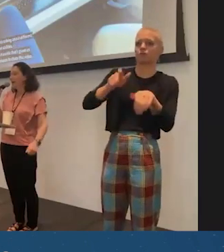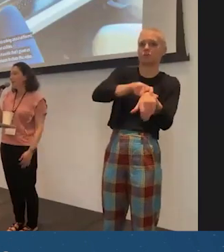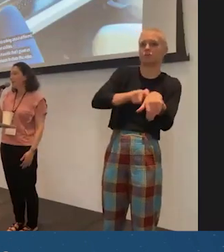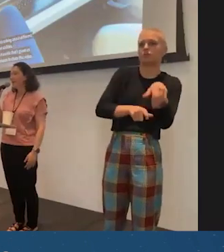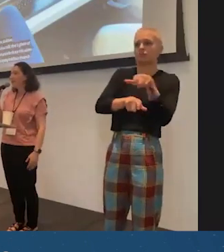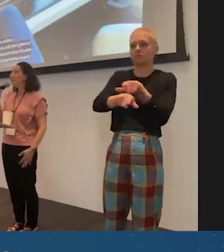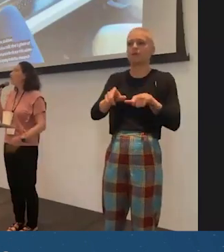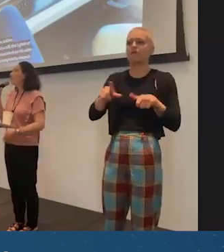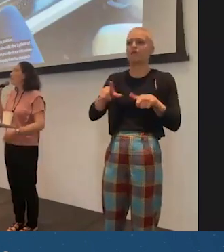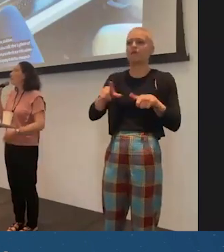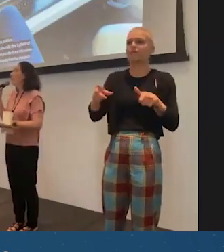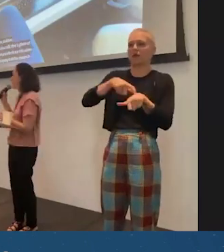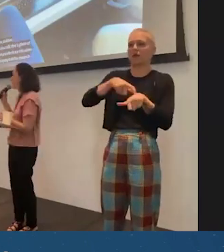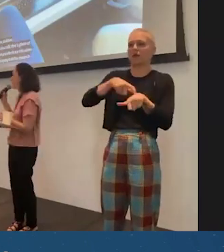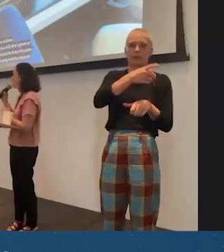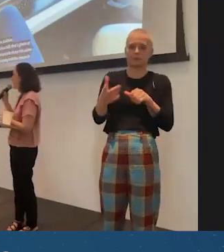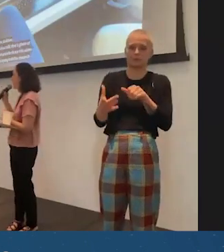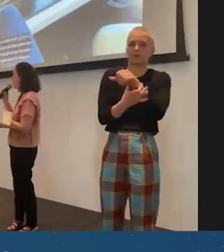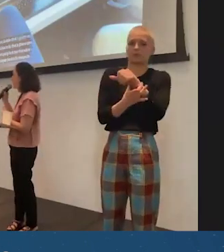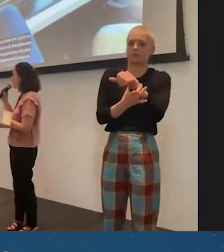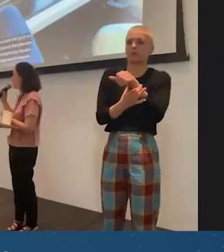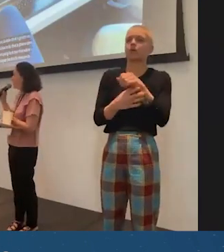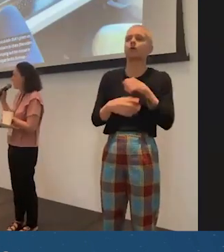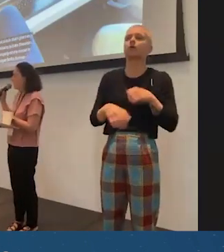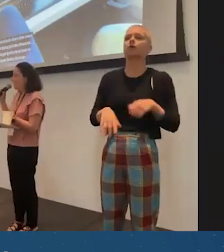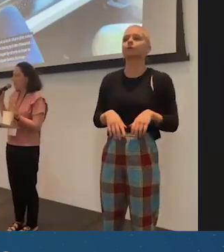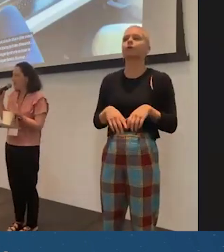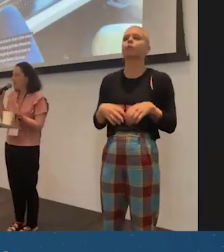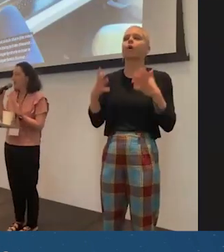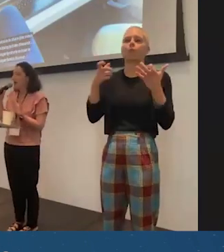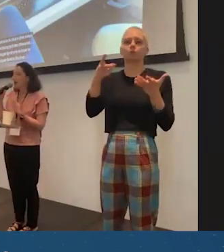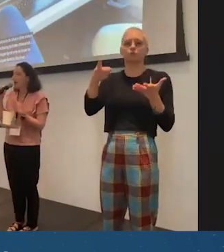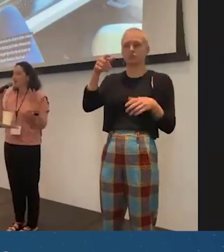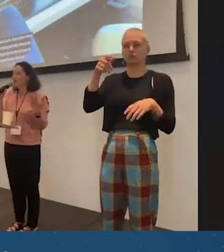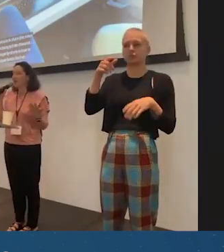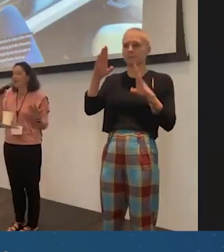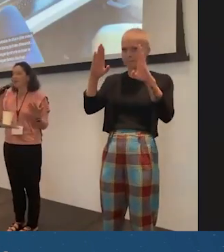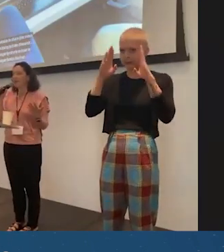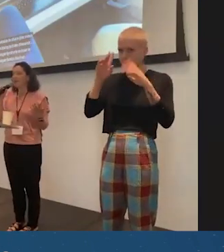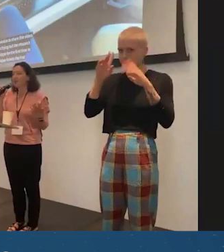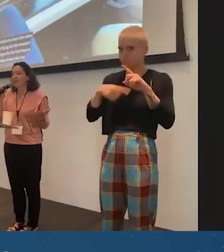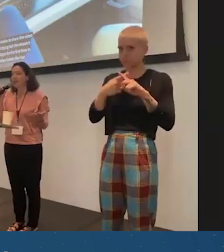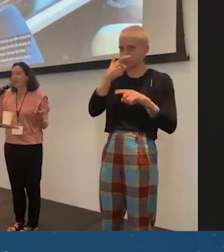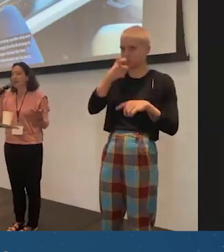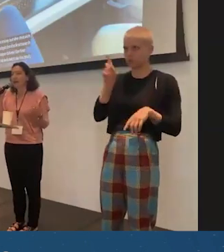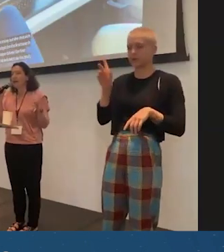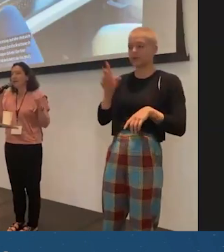And there's a few points I want you to keep in mind when you watch it. He lost his hand when he was 7.